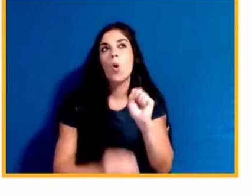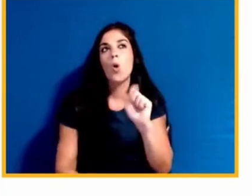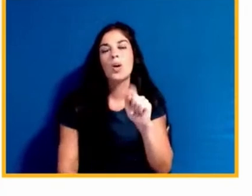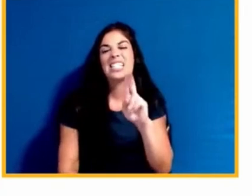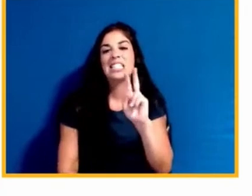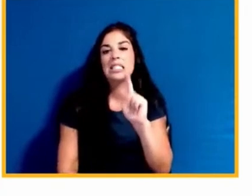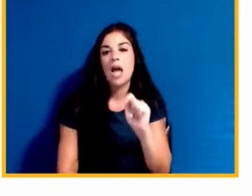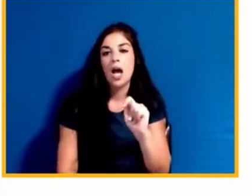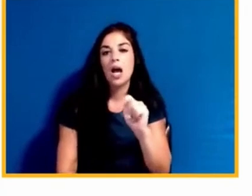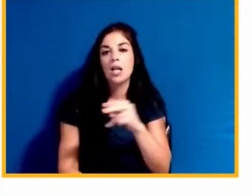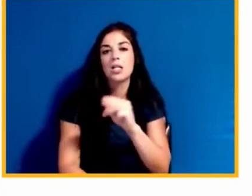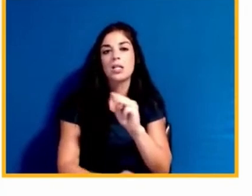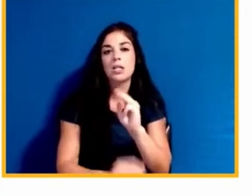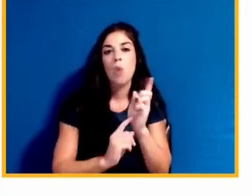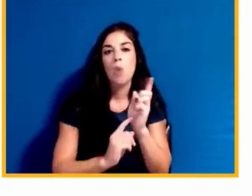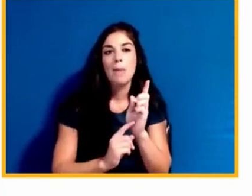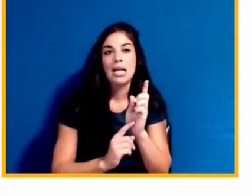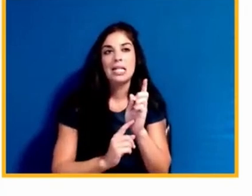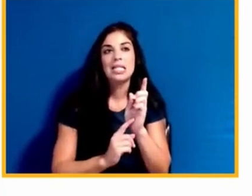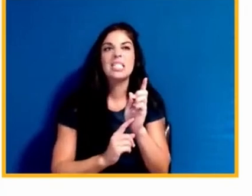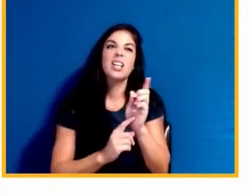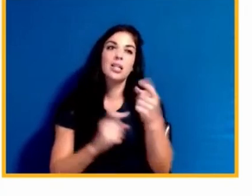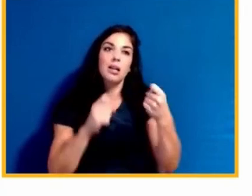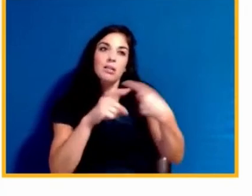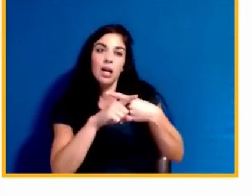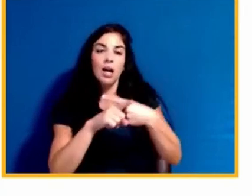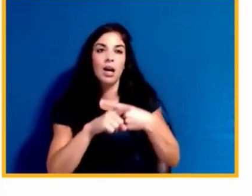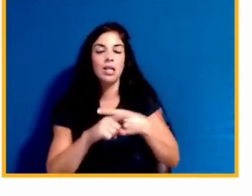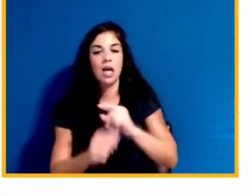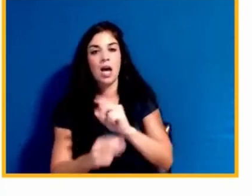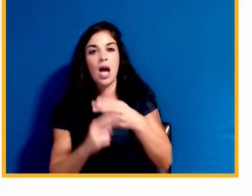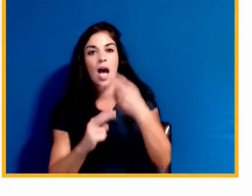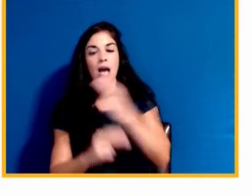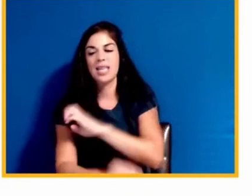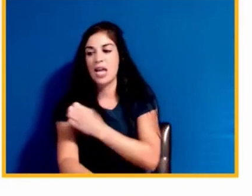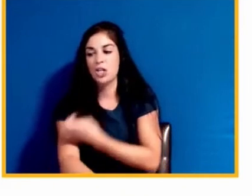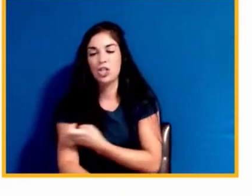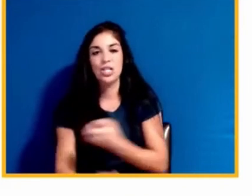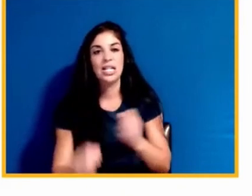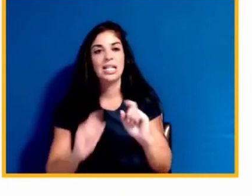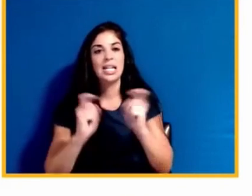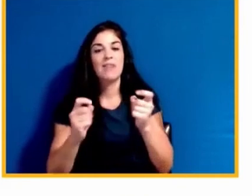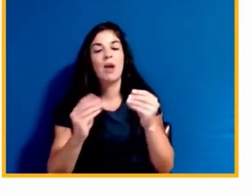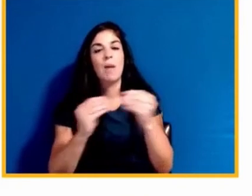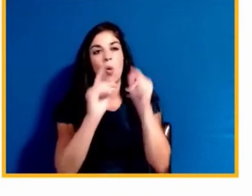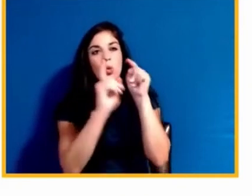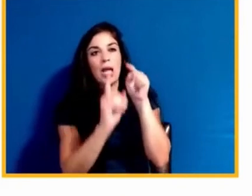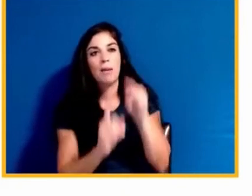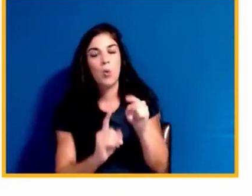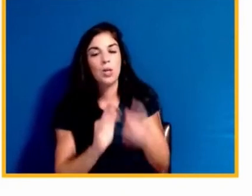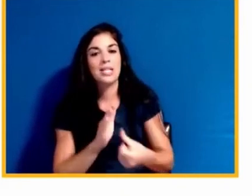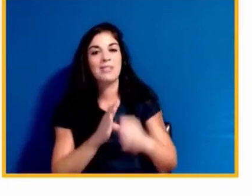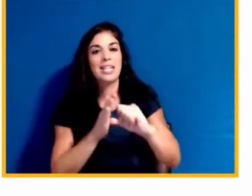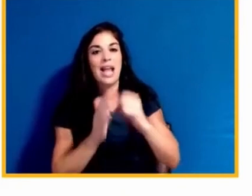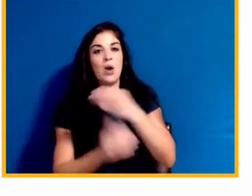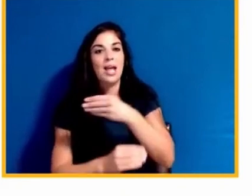high energy movement that you had going on in there. Give it a little bit more of some points to stand out and really just kind of